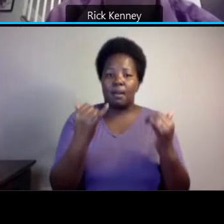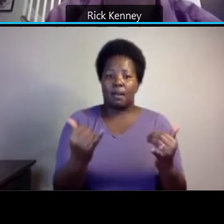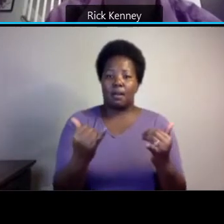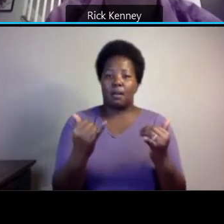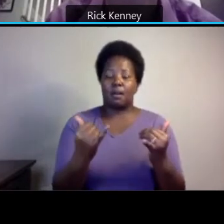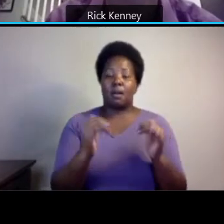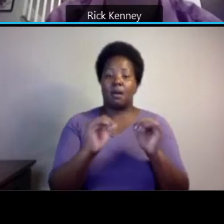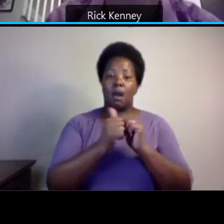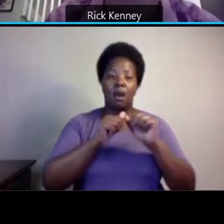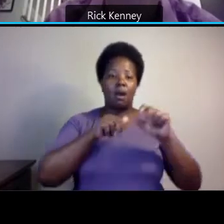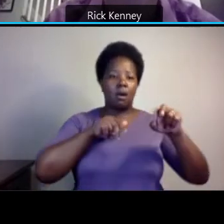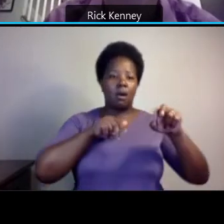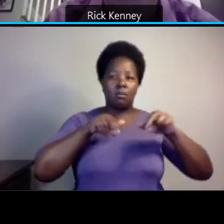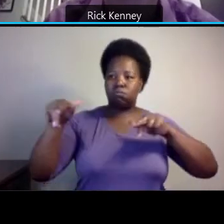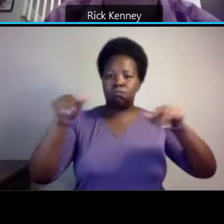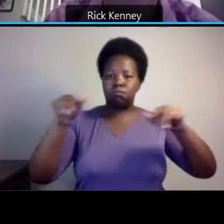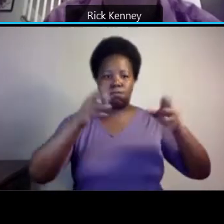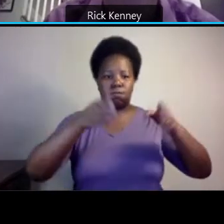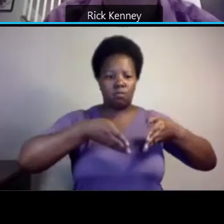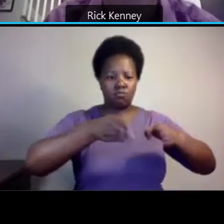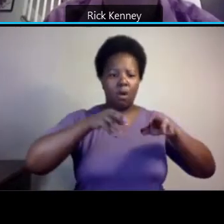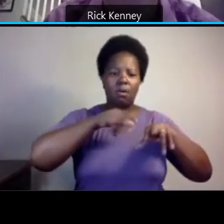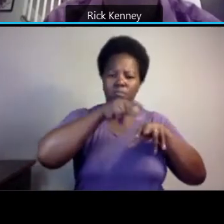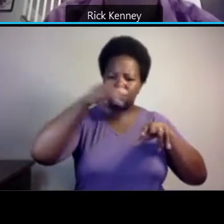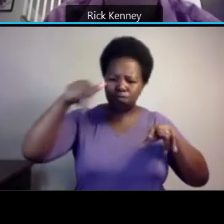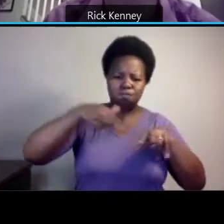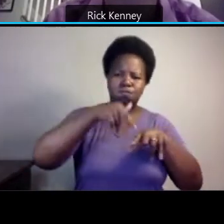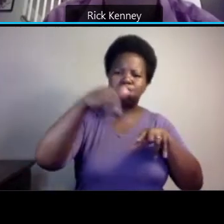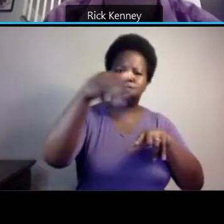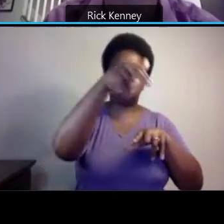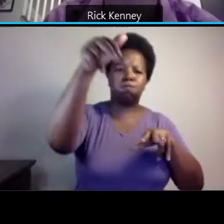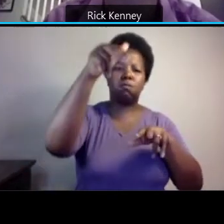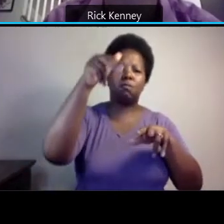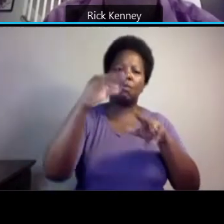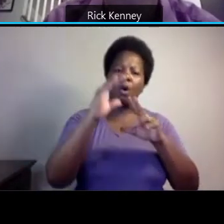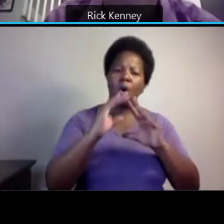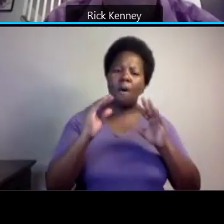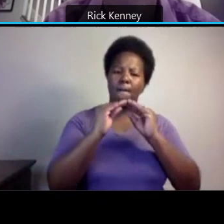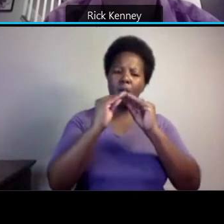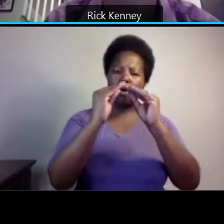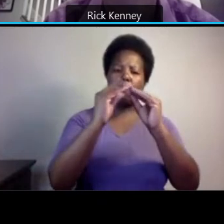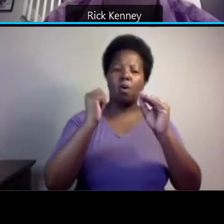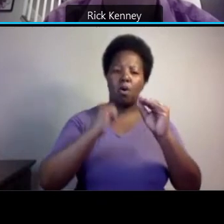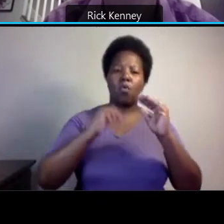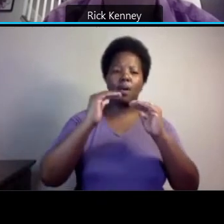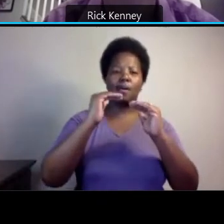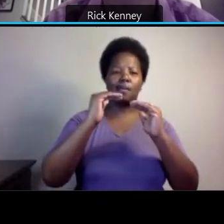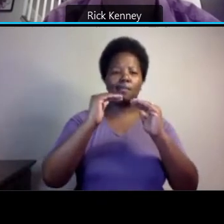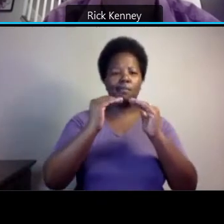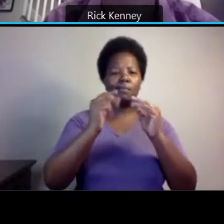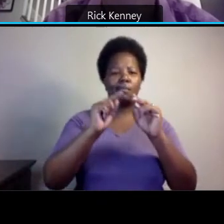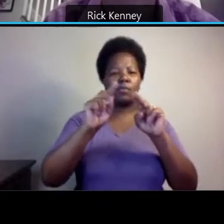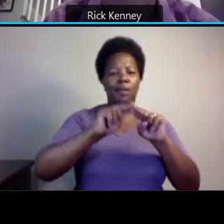lanes that pedestrians have to cross as a result of making this more of a traditional perpendicular